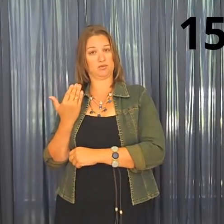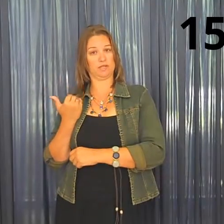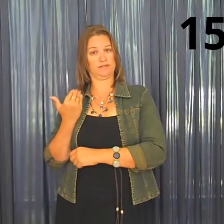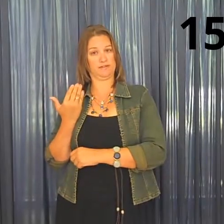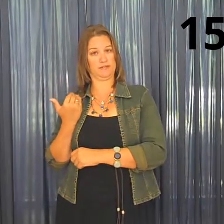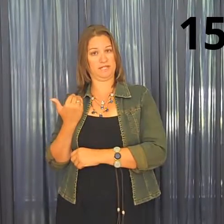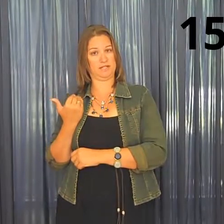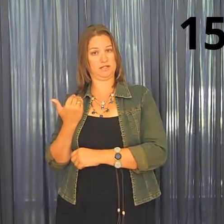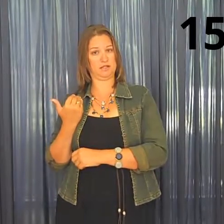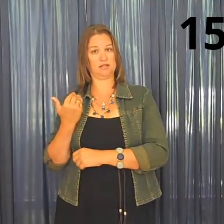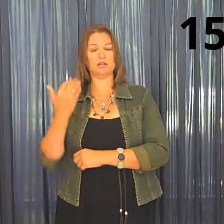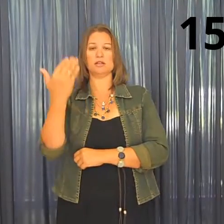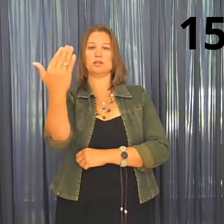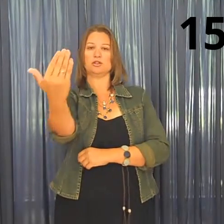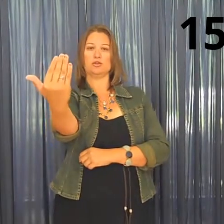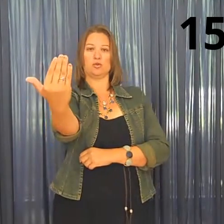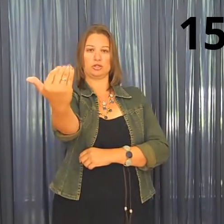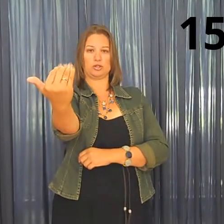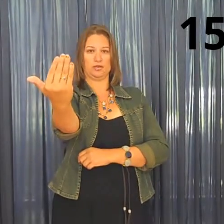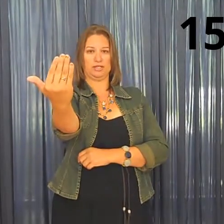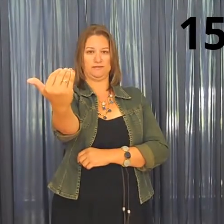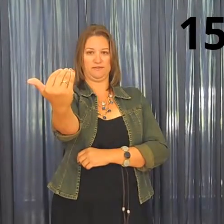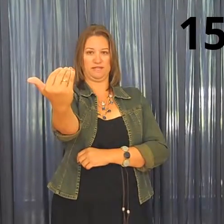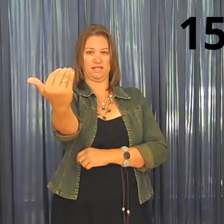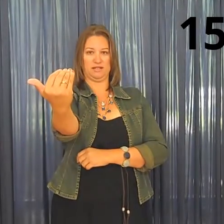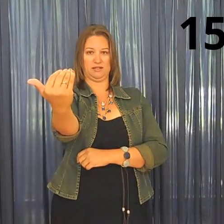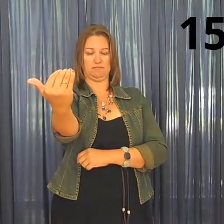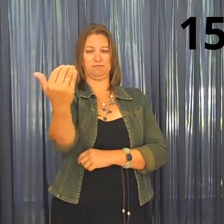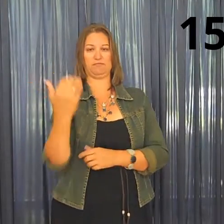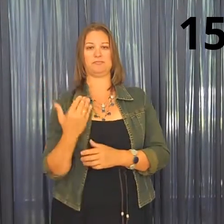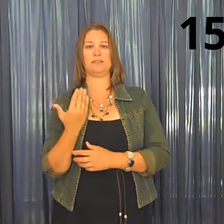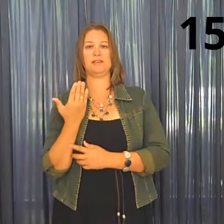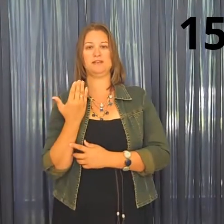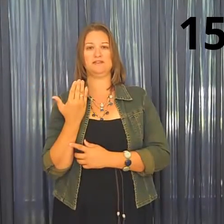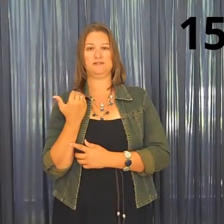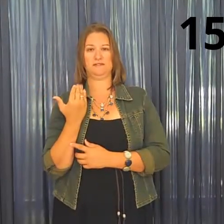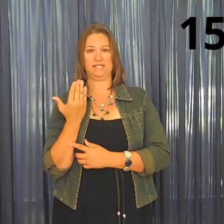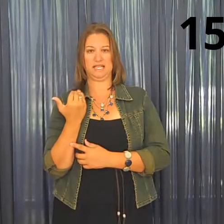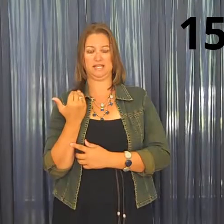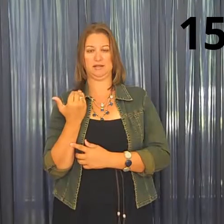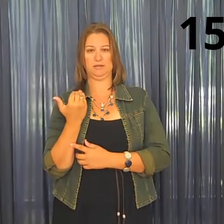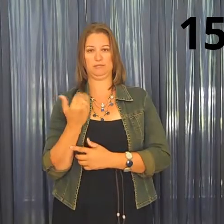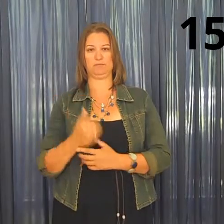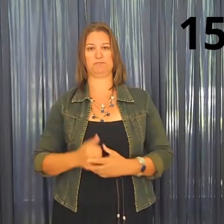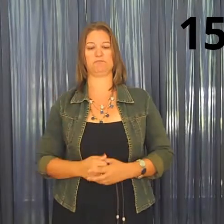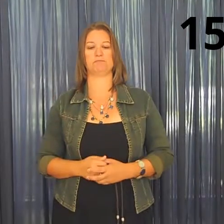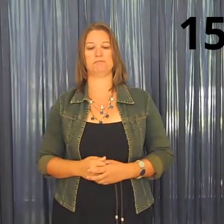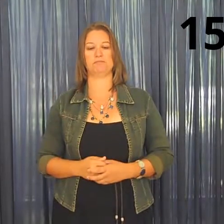My score is 15, your score is 15. "15".